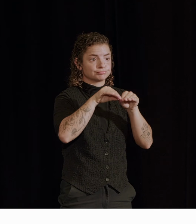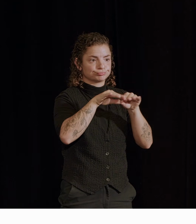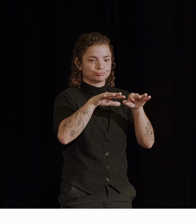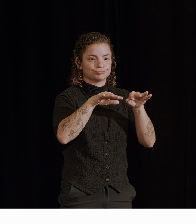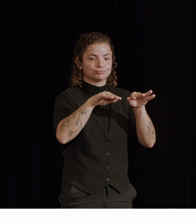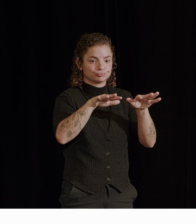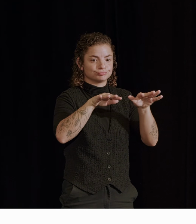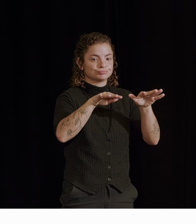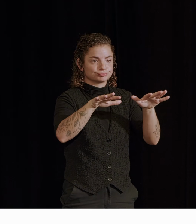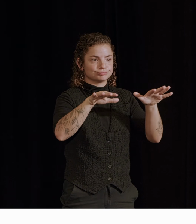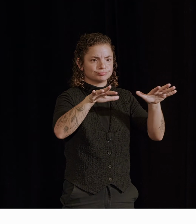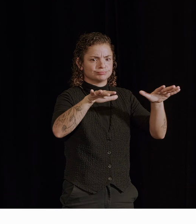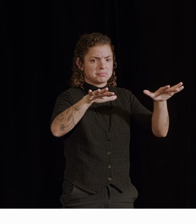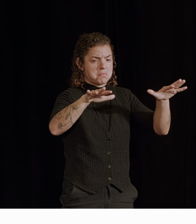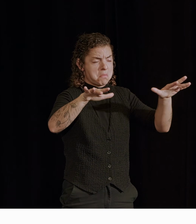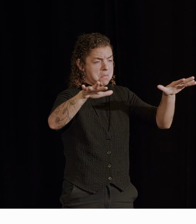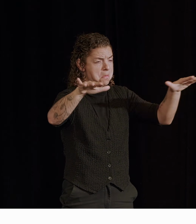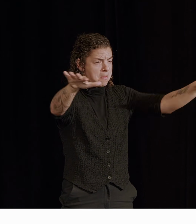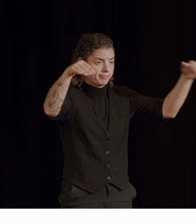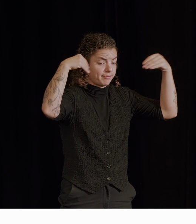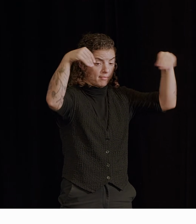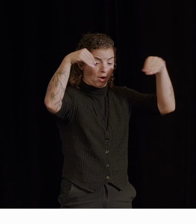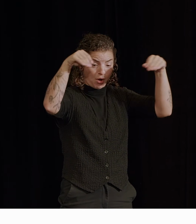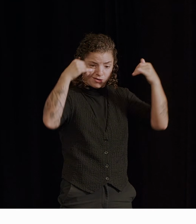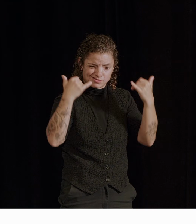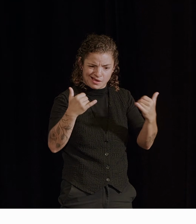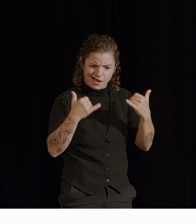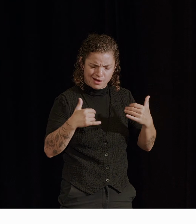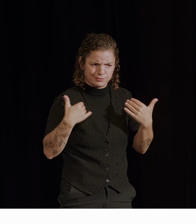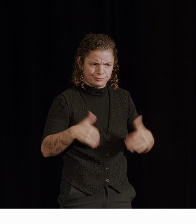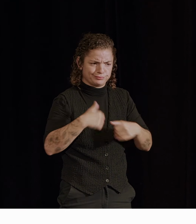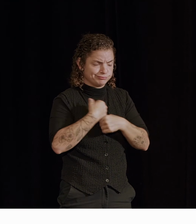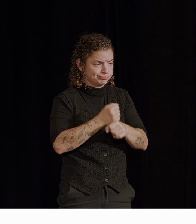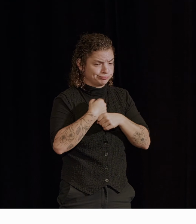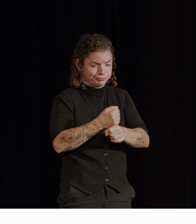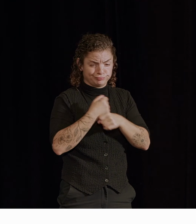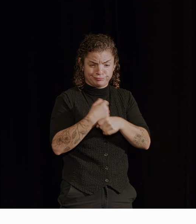While I have great admiration for many of my friends and partners in industry